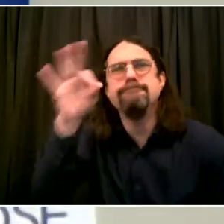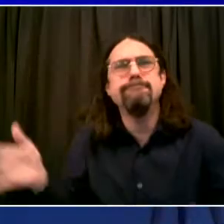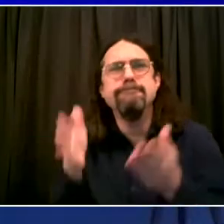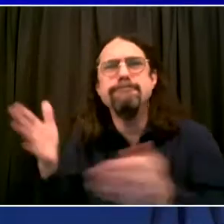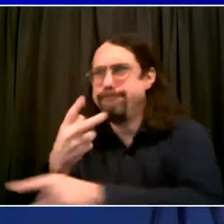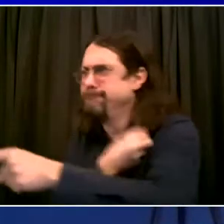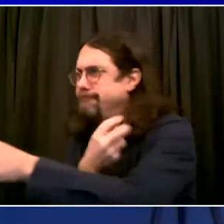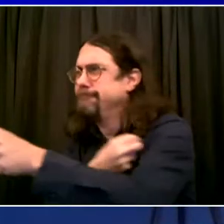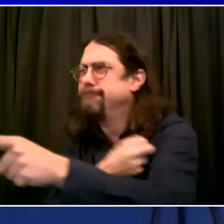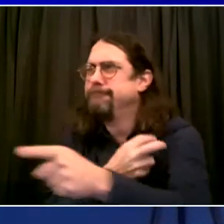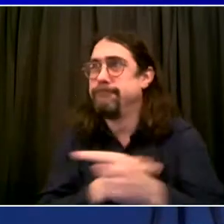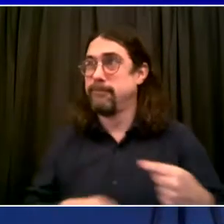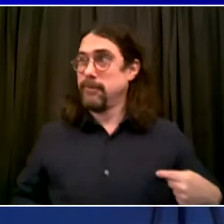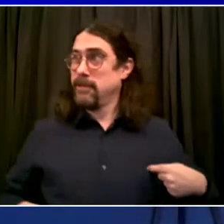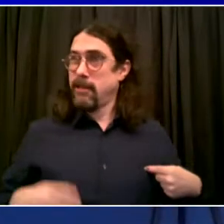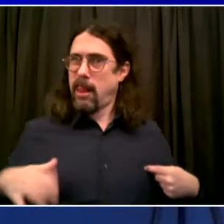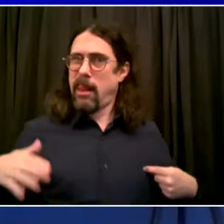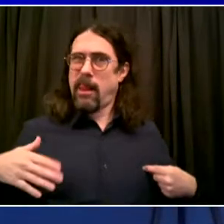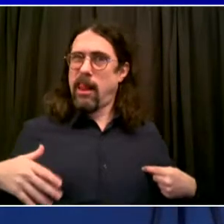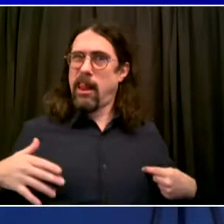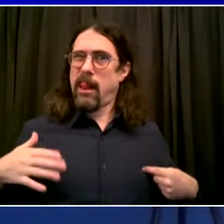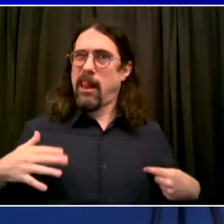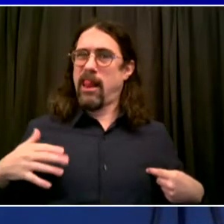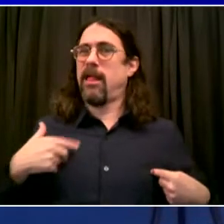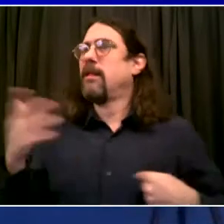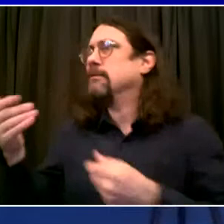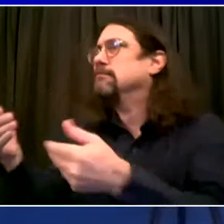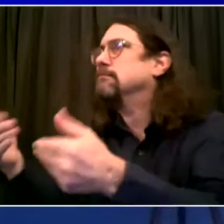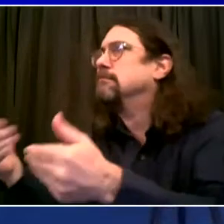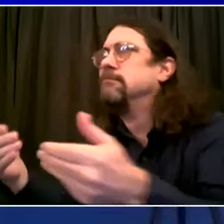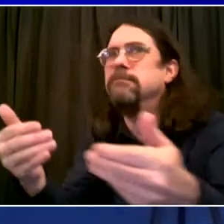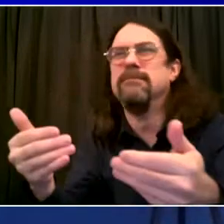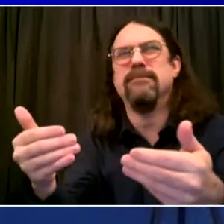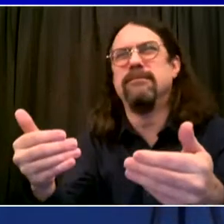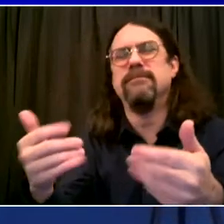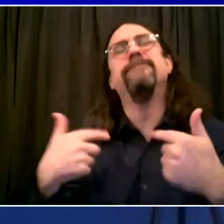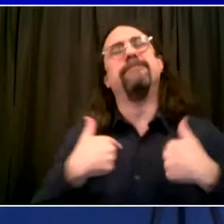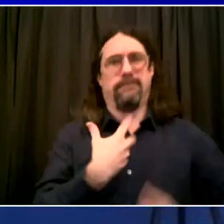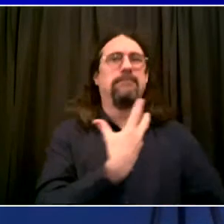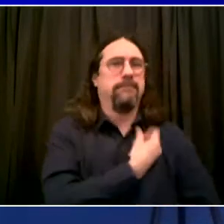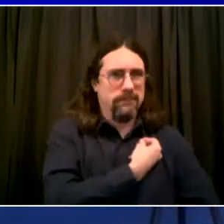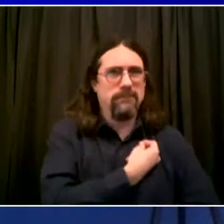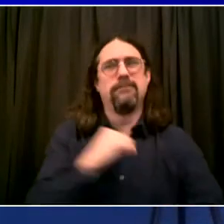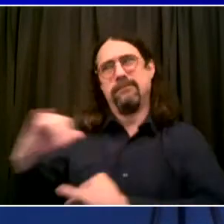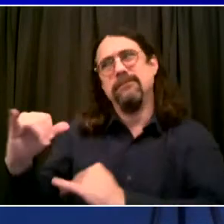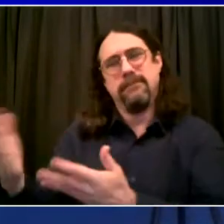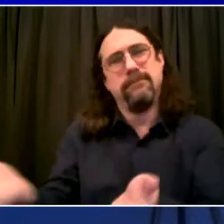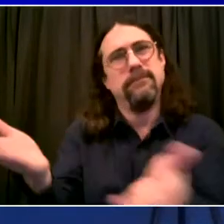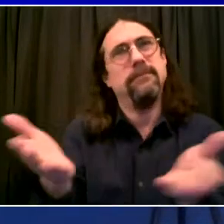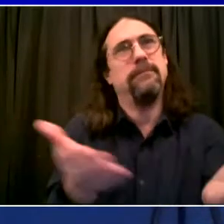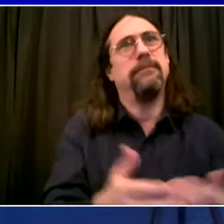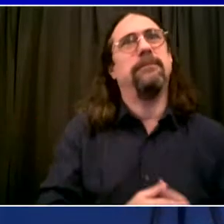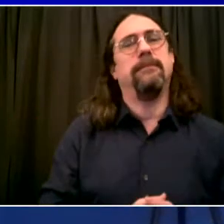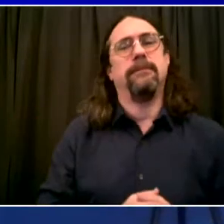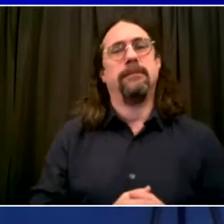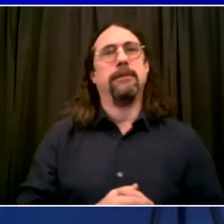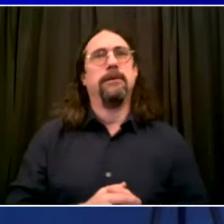DODO MELYSF. RIGHT NOW I'M DOING VERY WELL, I DON'T FEEL ANY